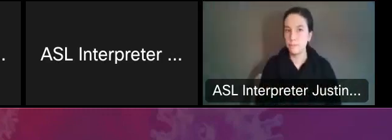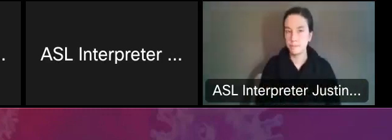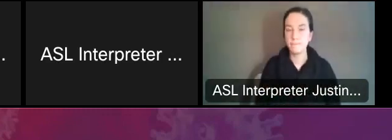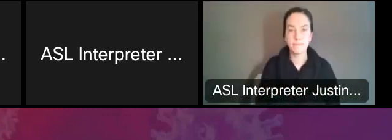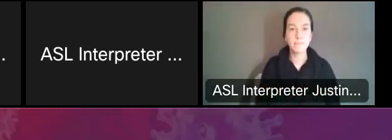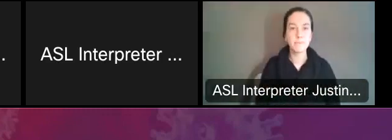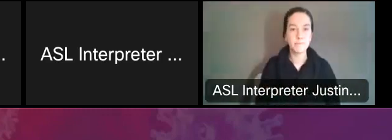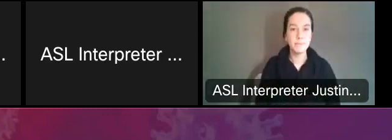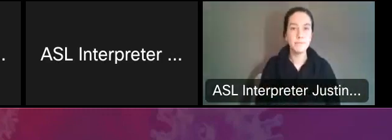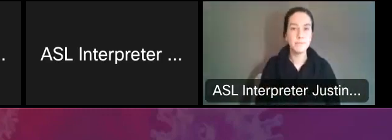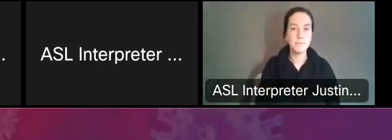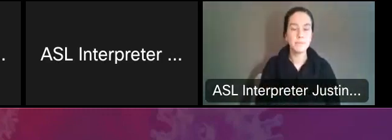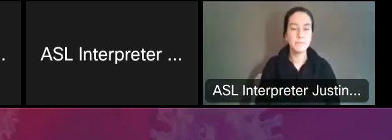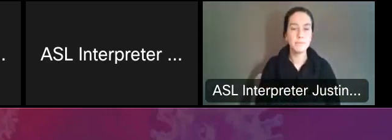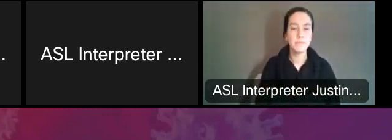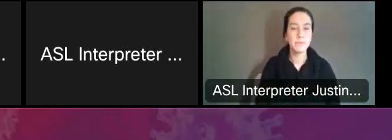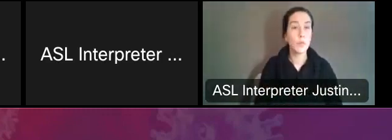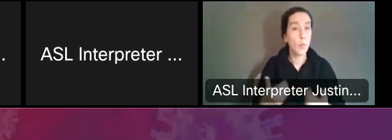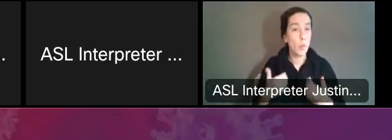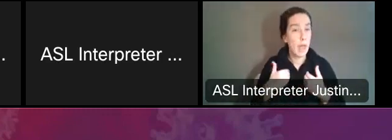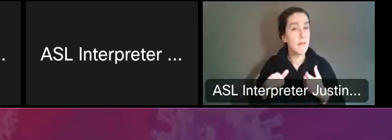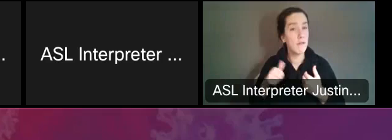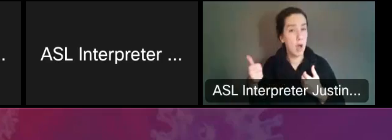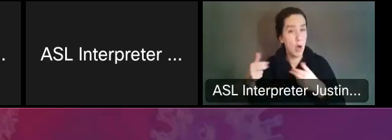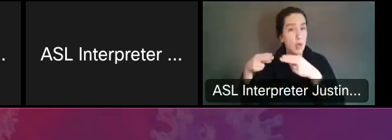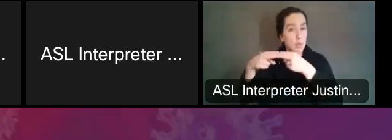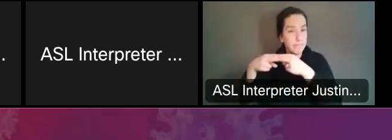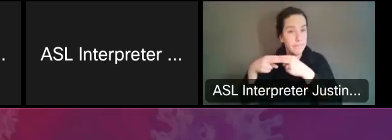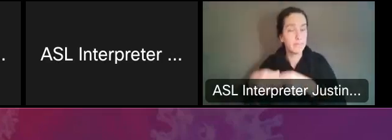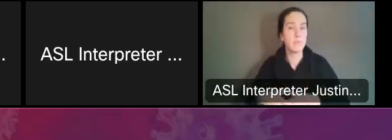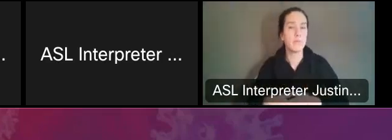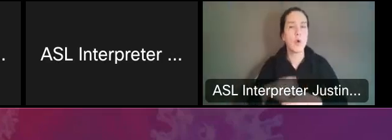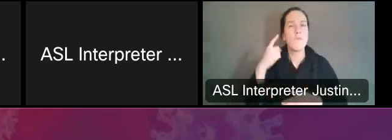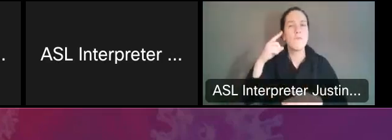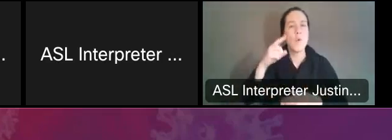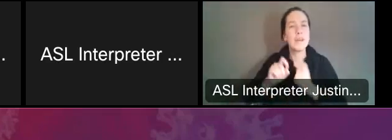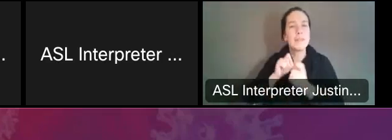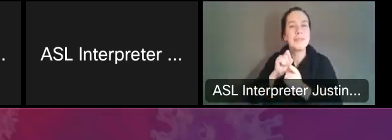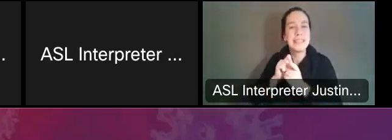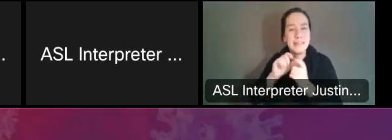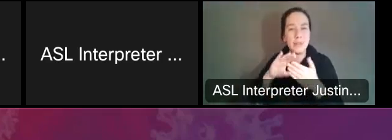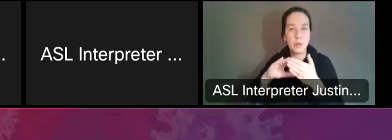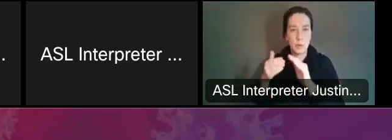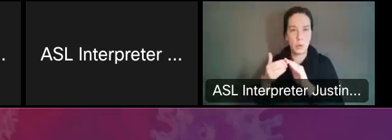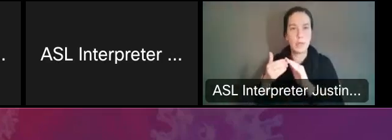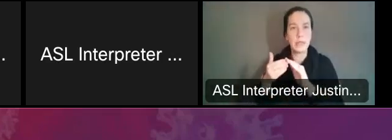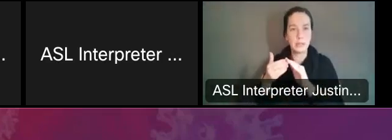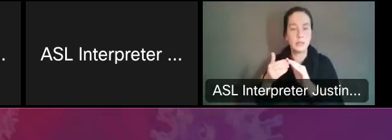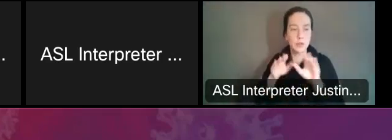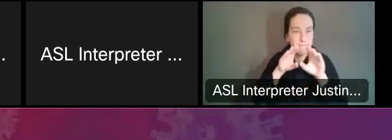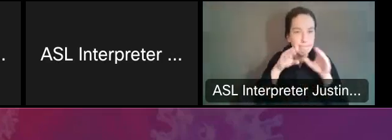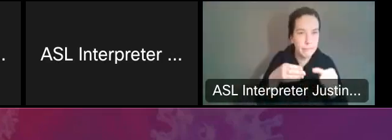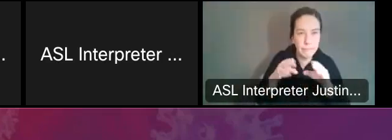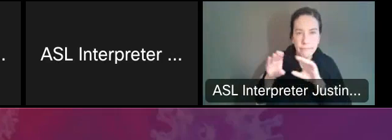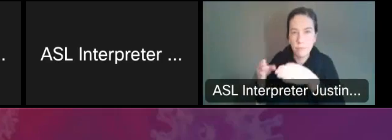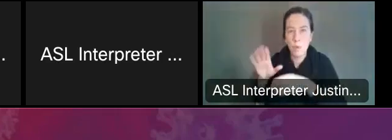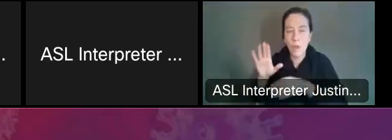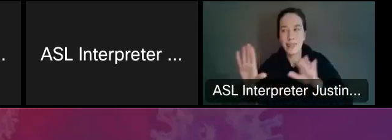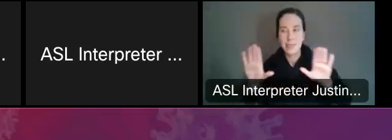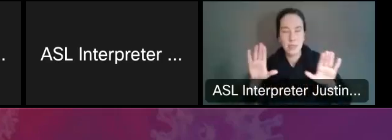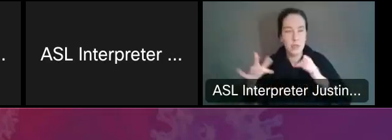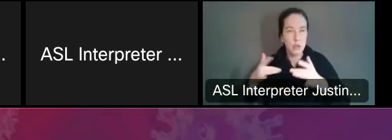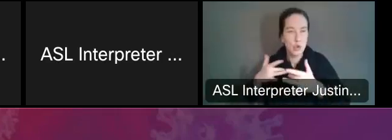There are several additional slides that have information for specific communities, intended to address their concerns questions and considerations as a facilitator.